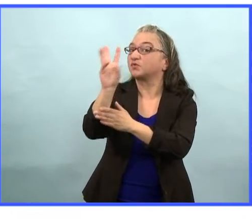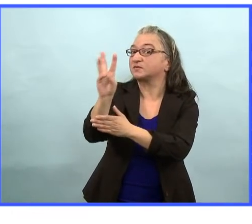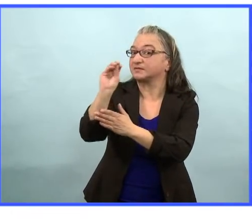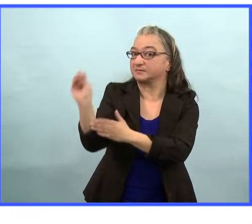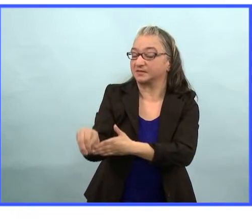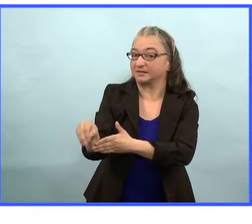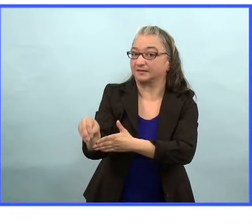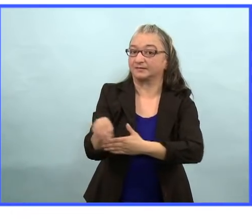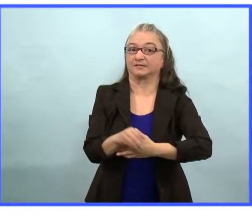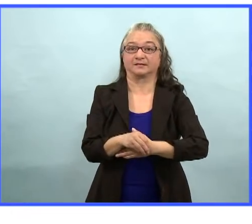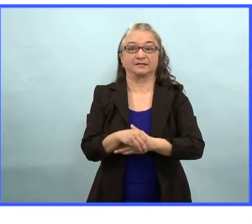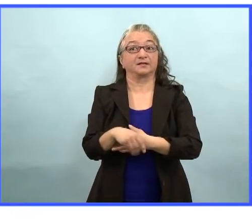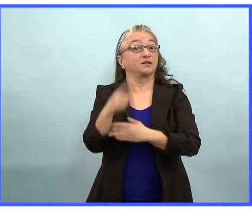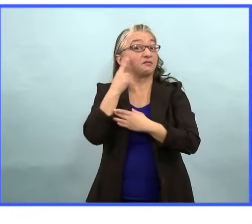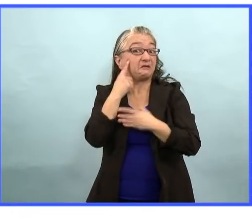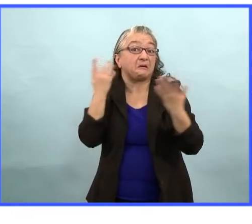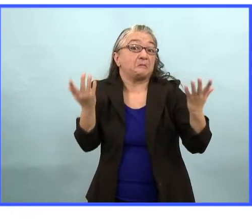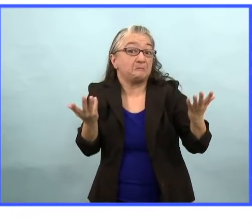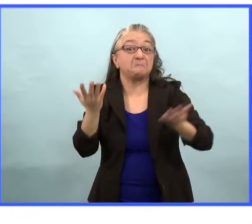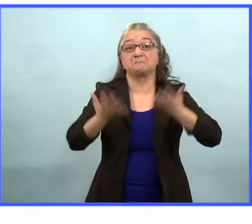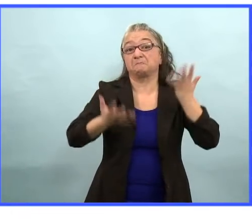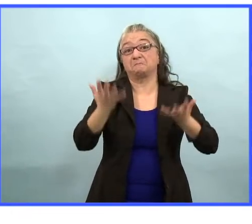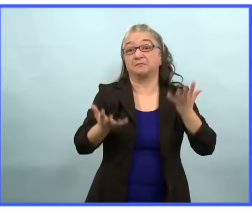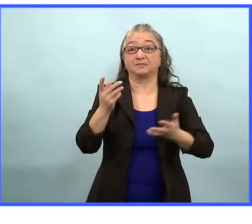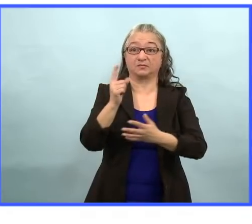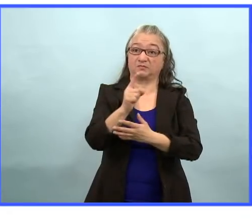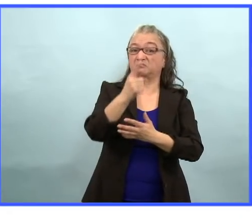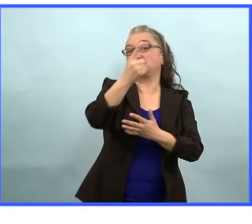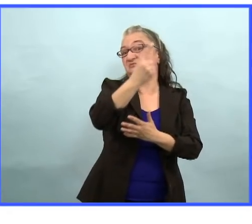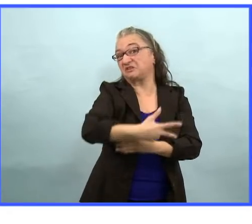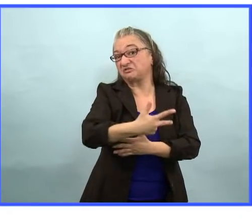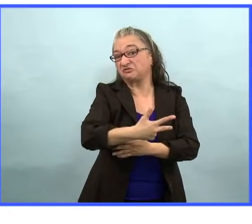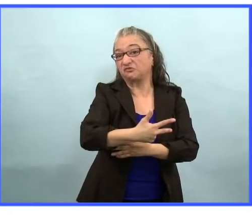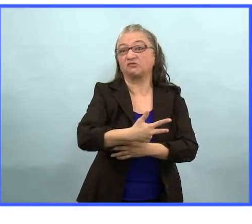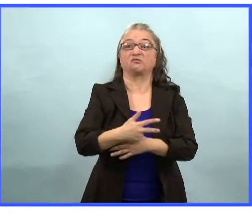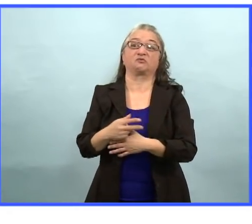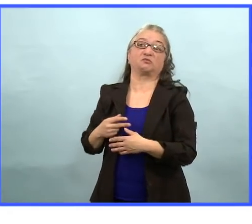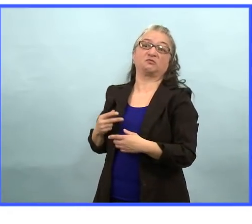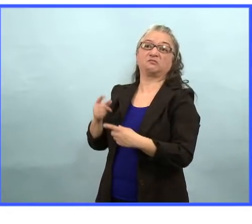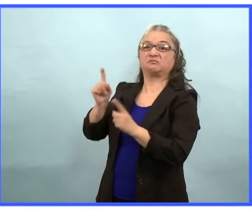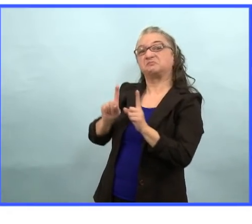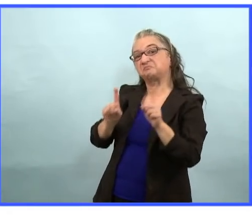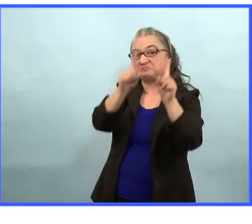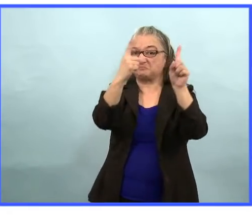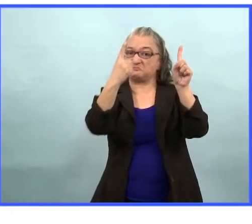about one-third the height of the blue bars and we can see that that's not the case that actually and